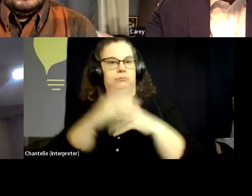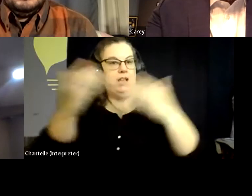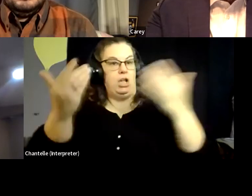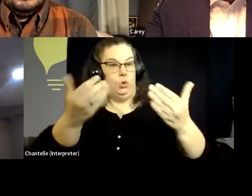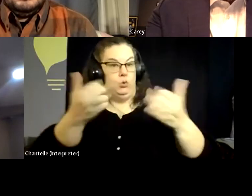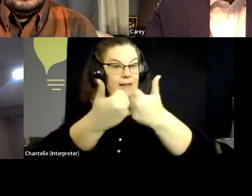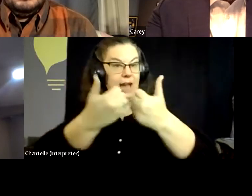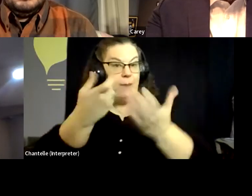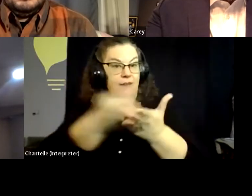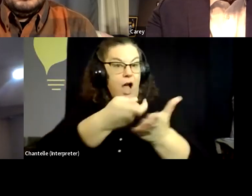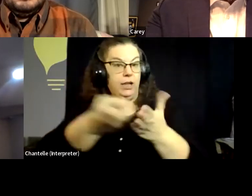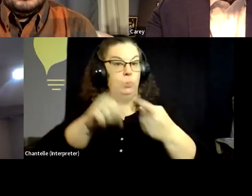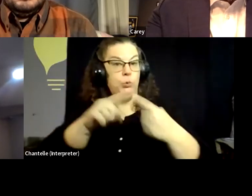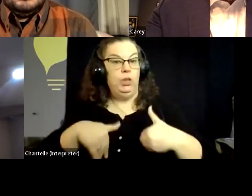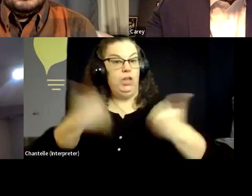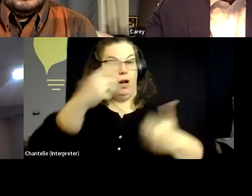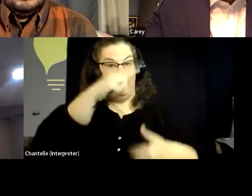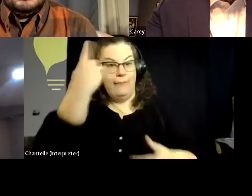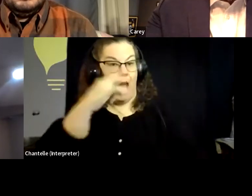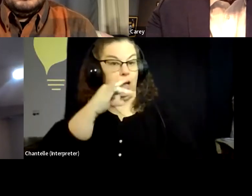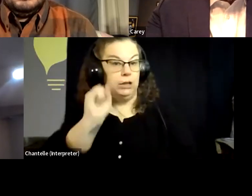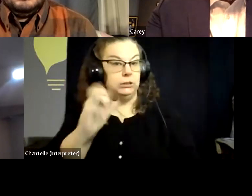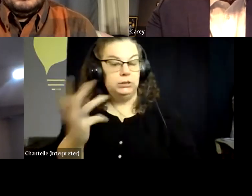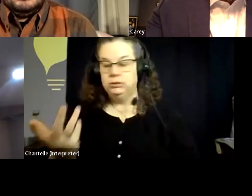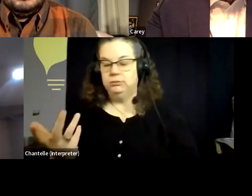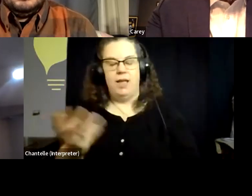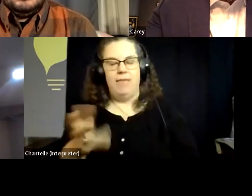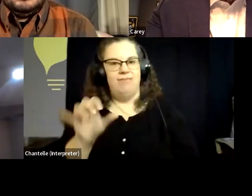hockey to young black kids. That has been such